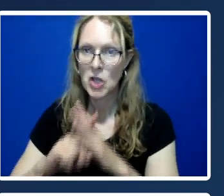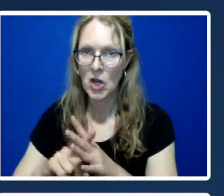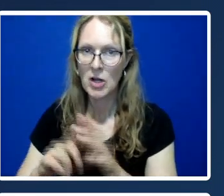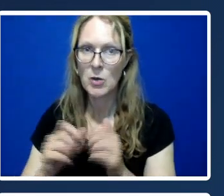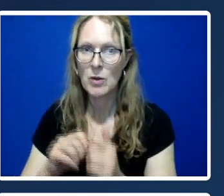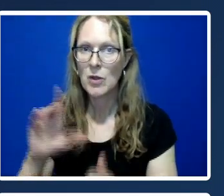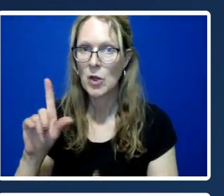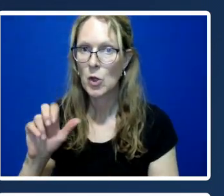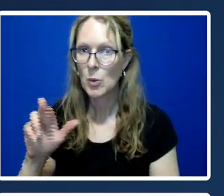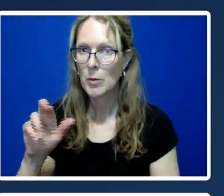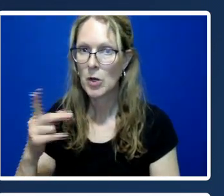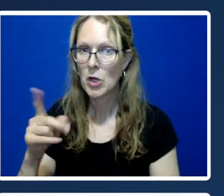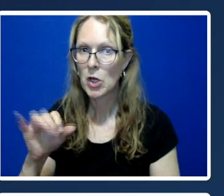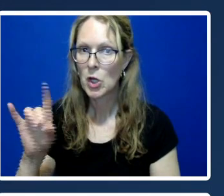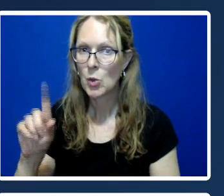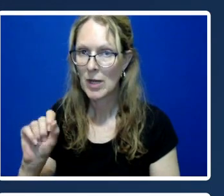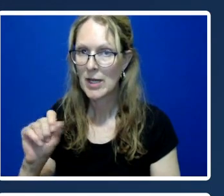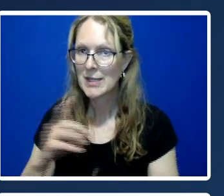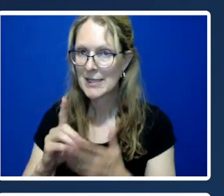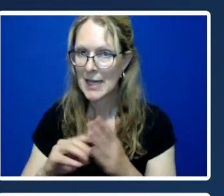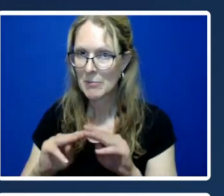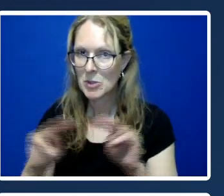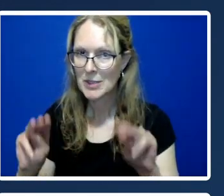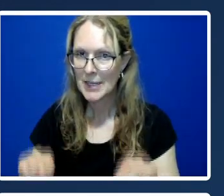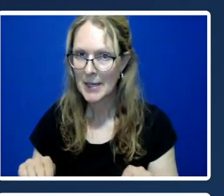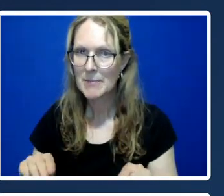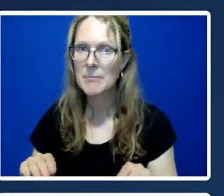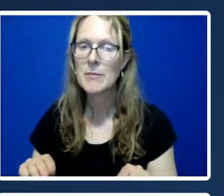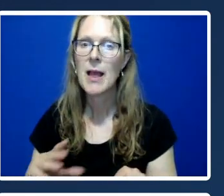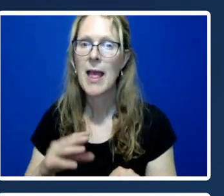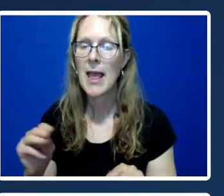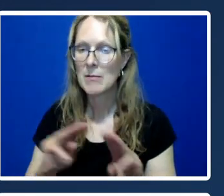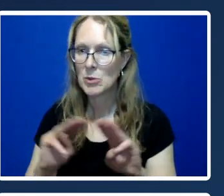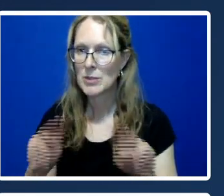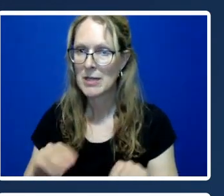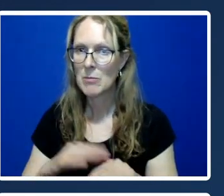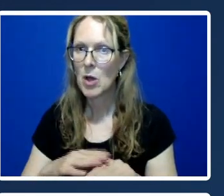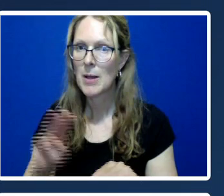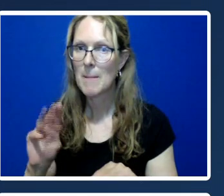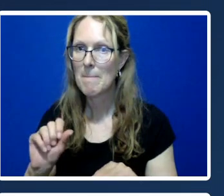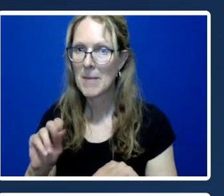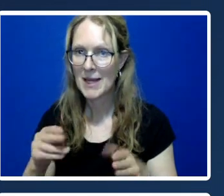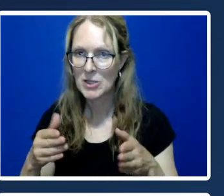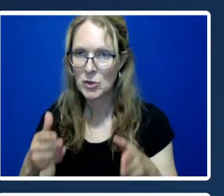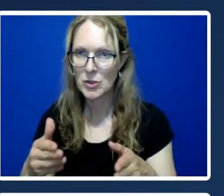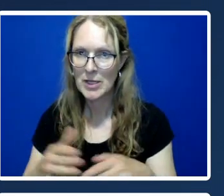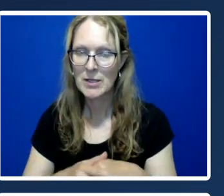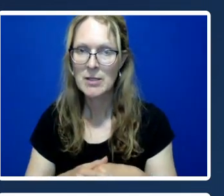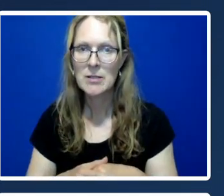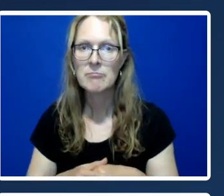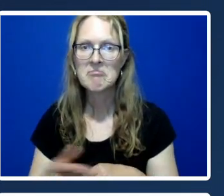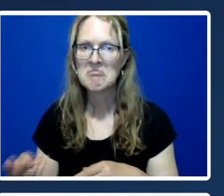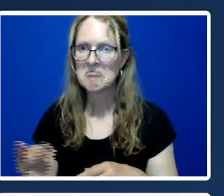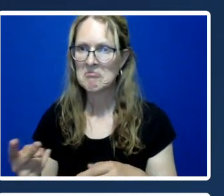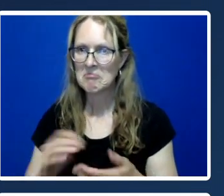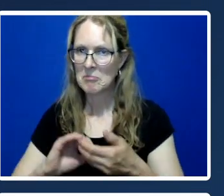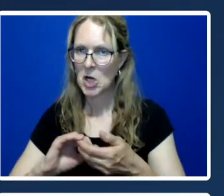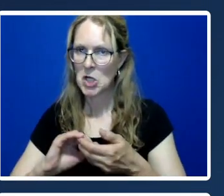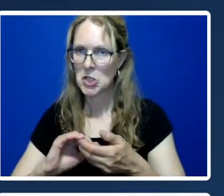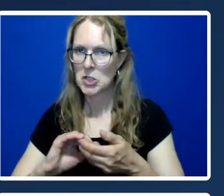Design Museum, and Museum on Main Street, which is a partnership between the Smithsonian and